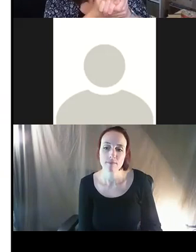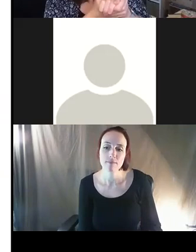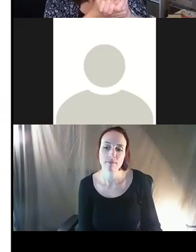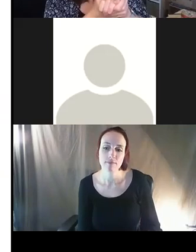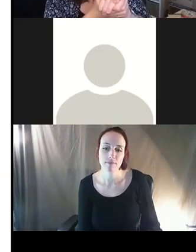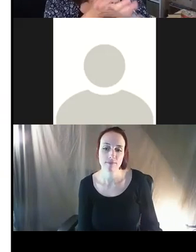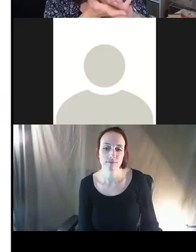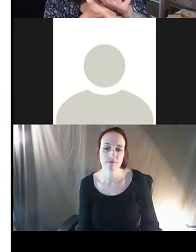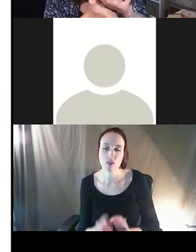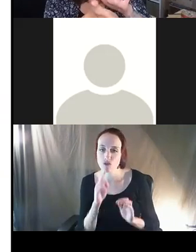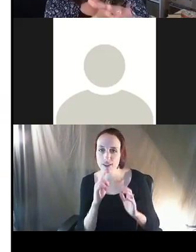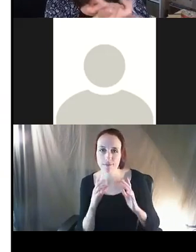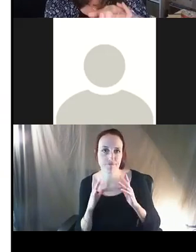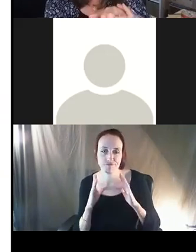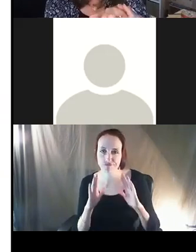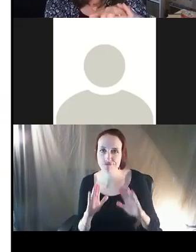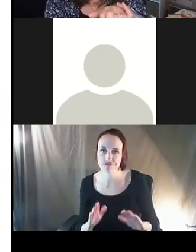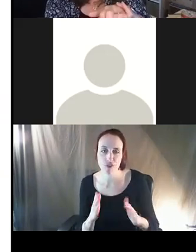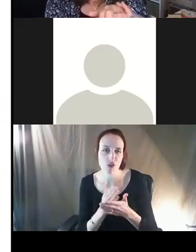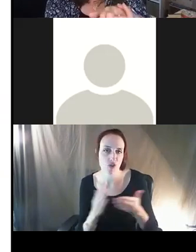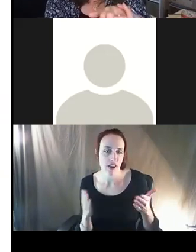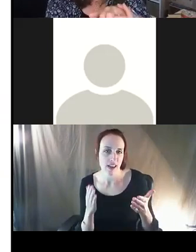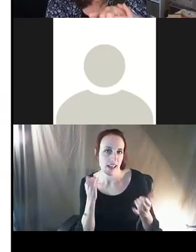In the recommended resources you will see